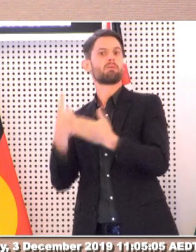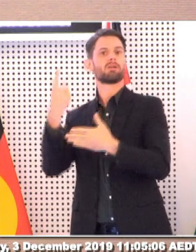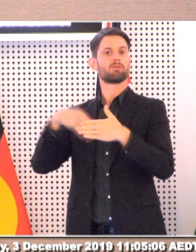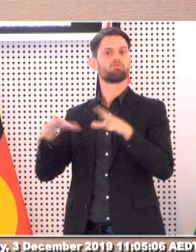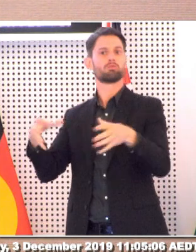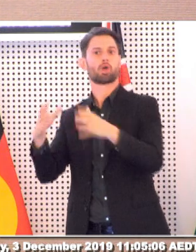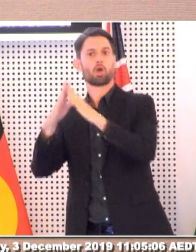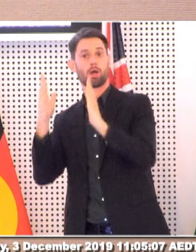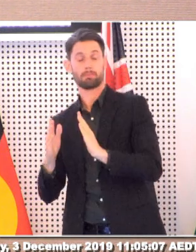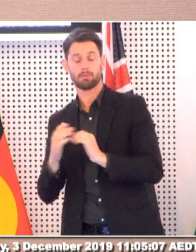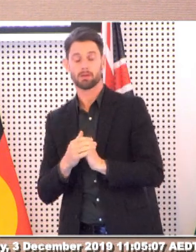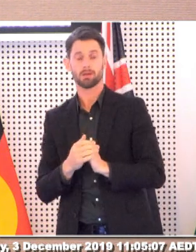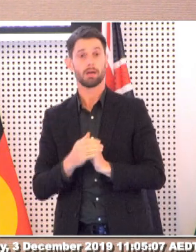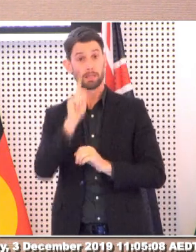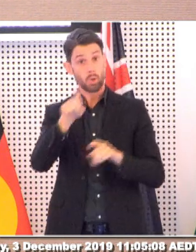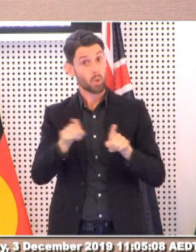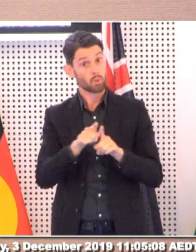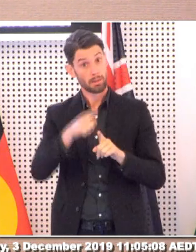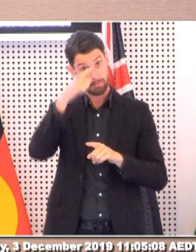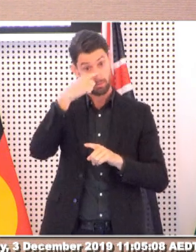So I think about the sort of research that I have conducted over the years,